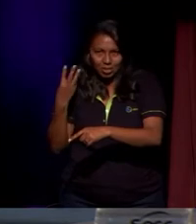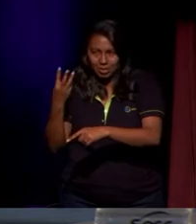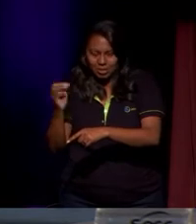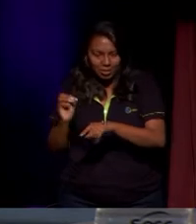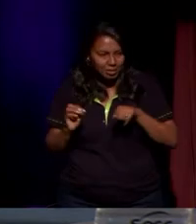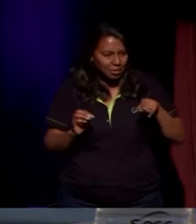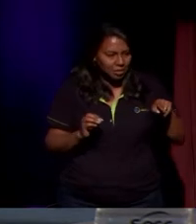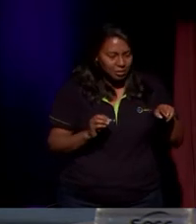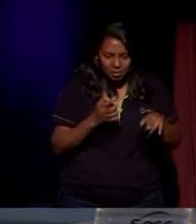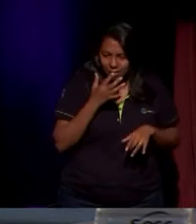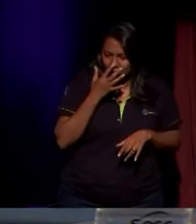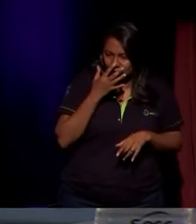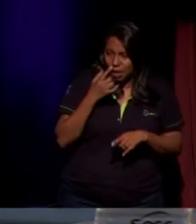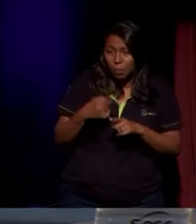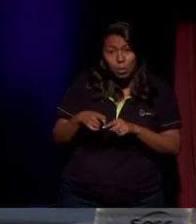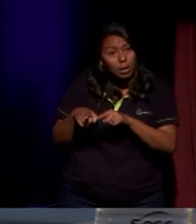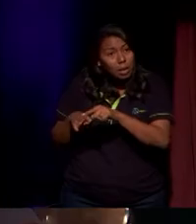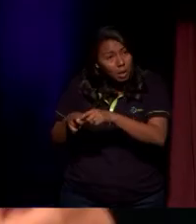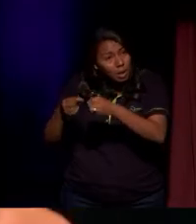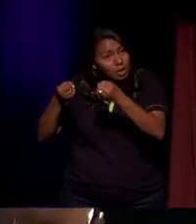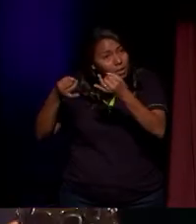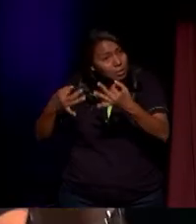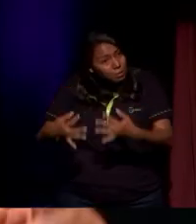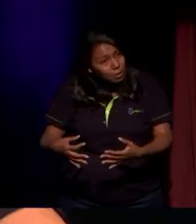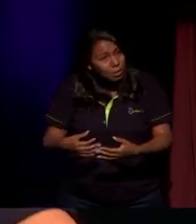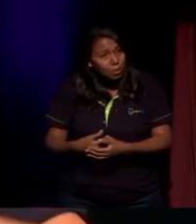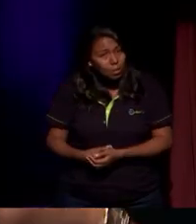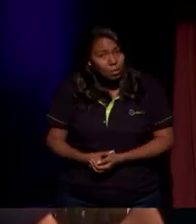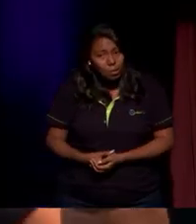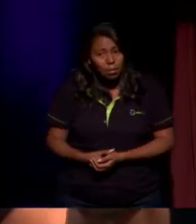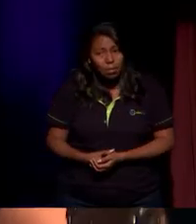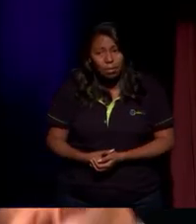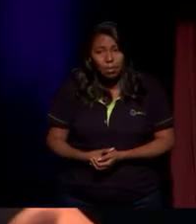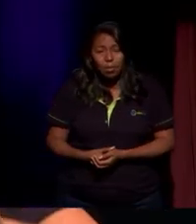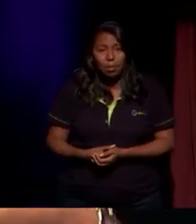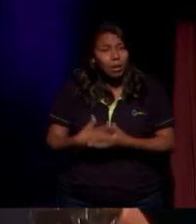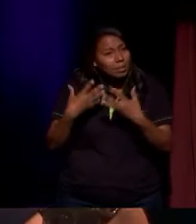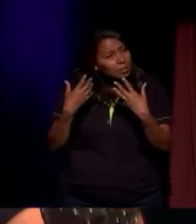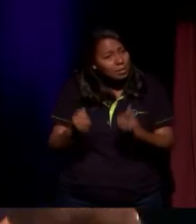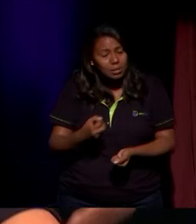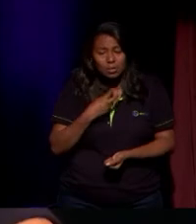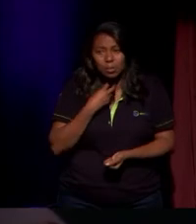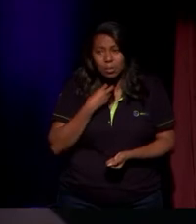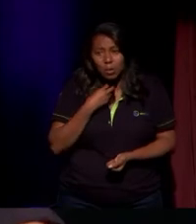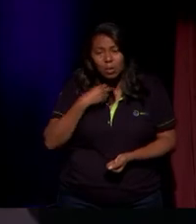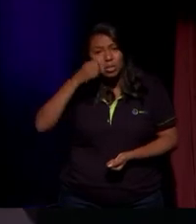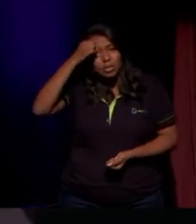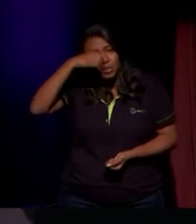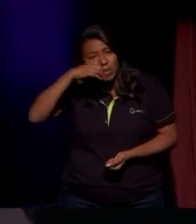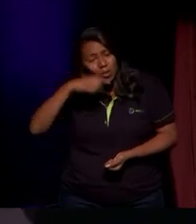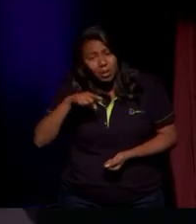The girl insisted on this issue of violence and the traumas that sexual violence brings,